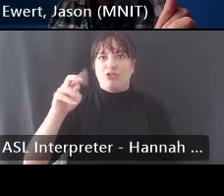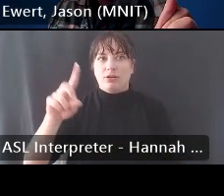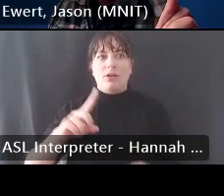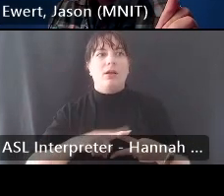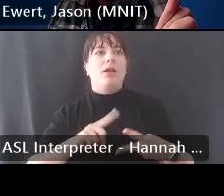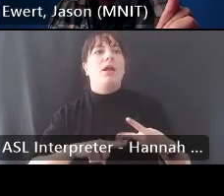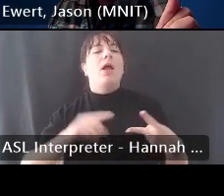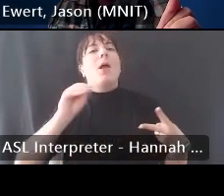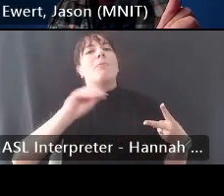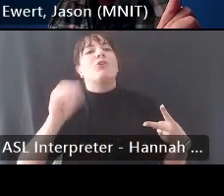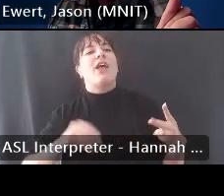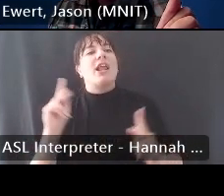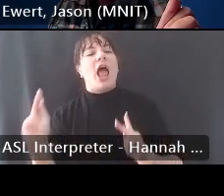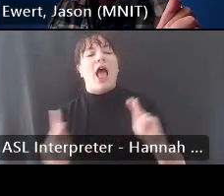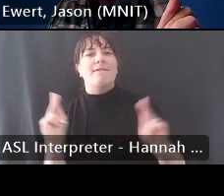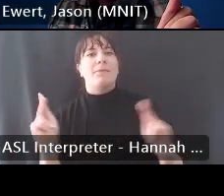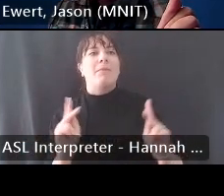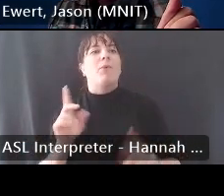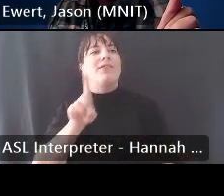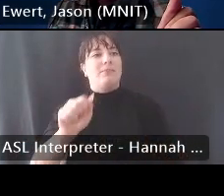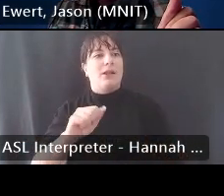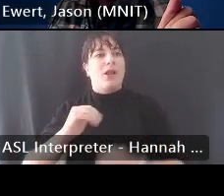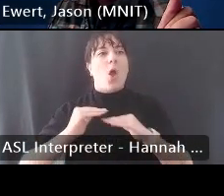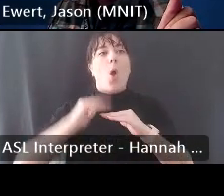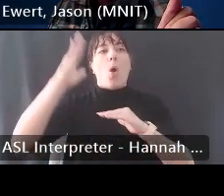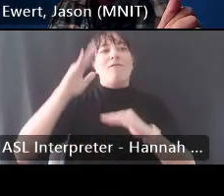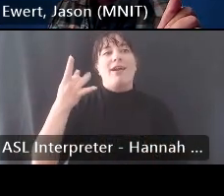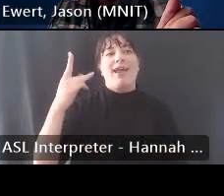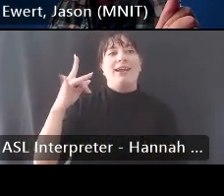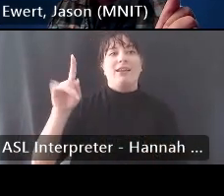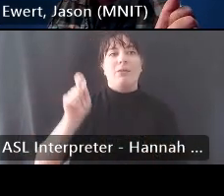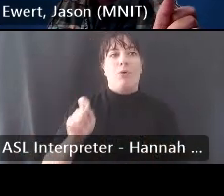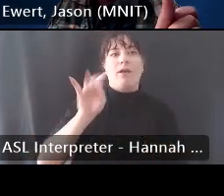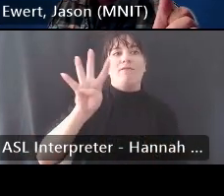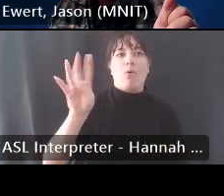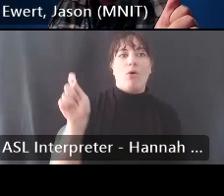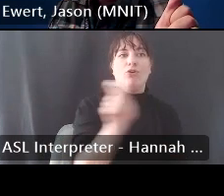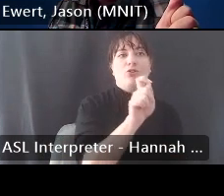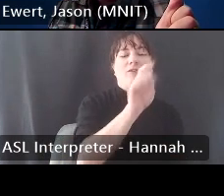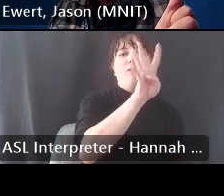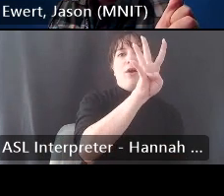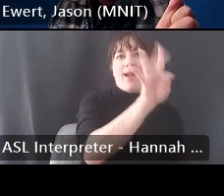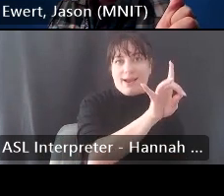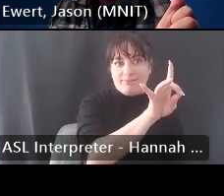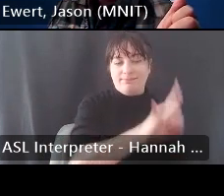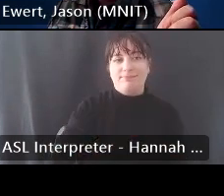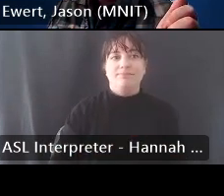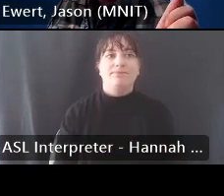Greater 18.4-48-- unlabeled graphic. Greater 18.4-48.